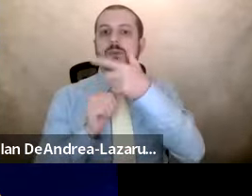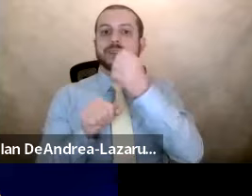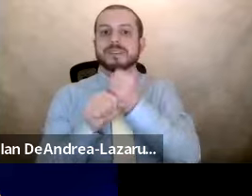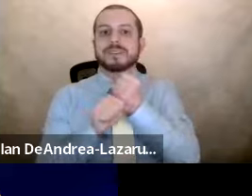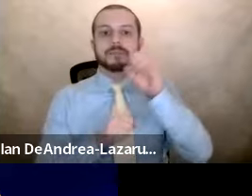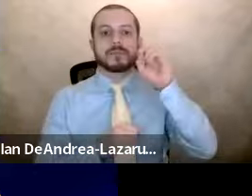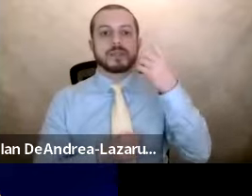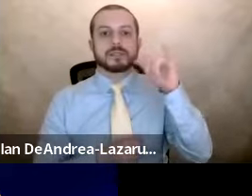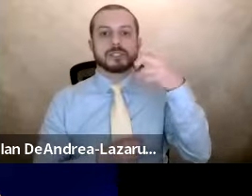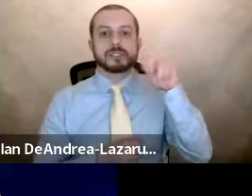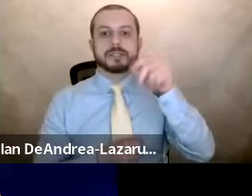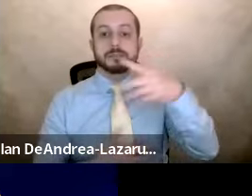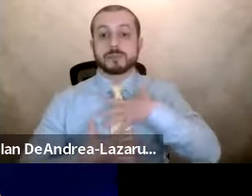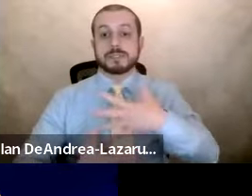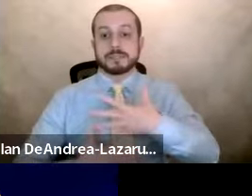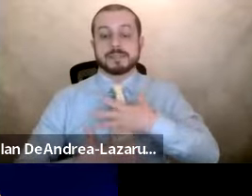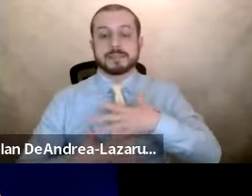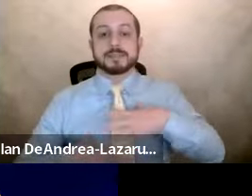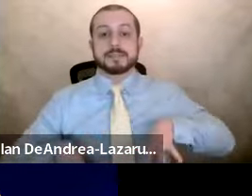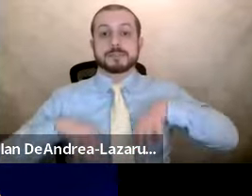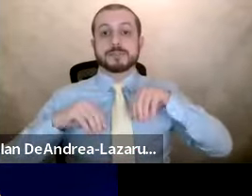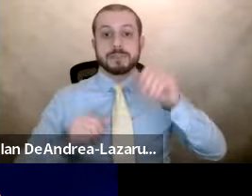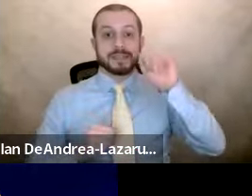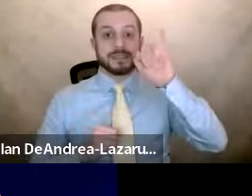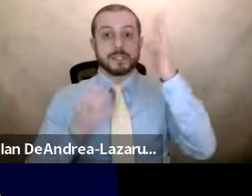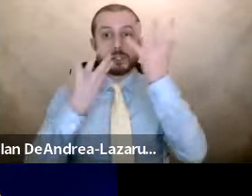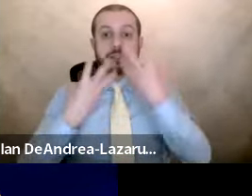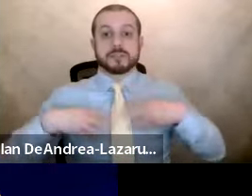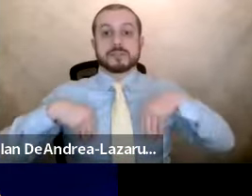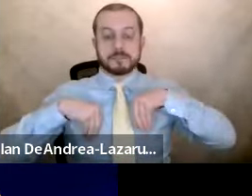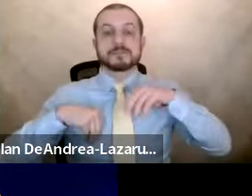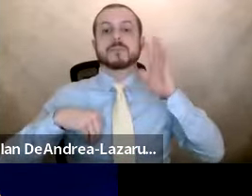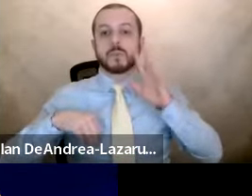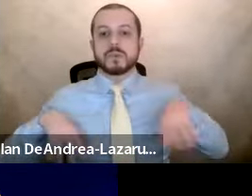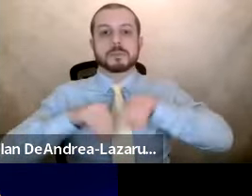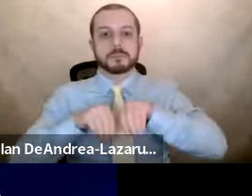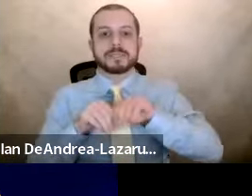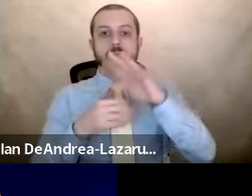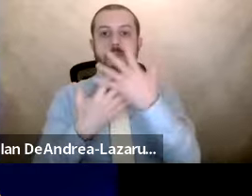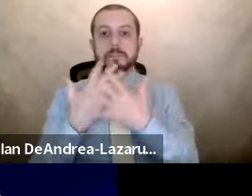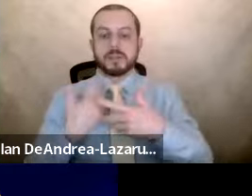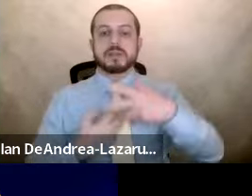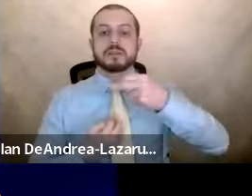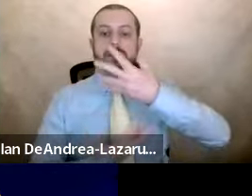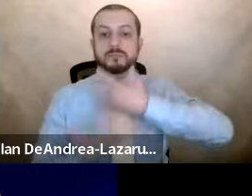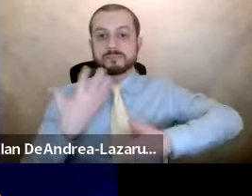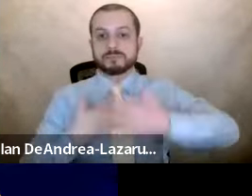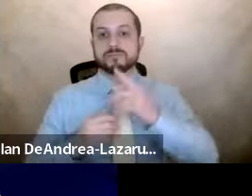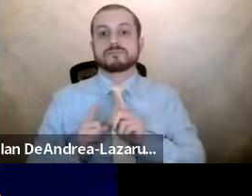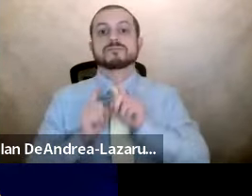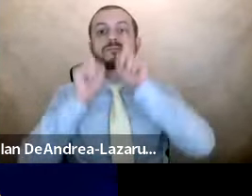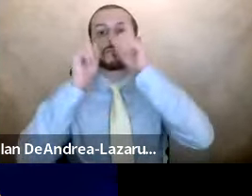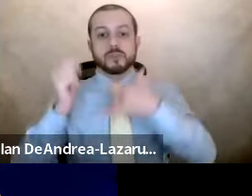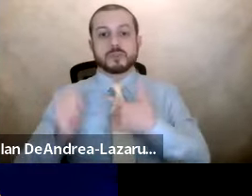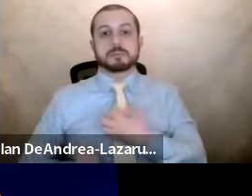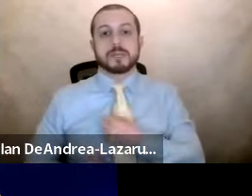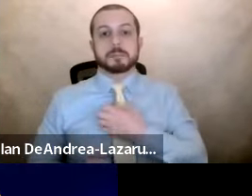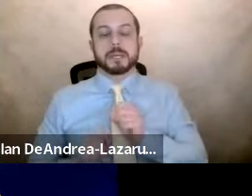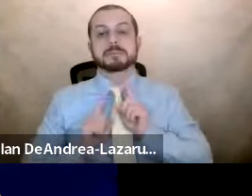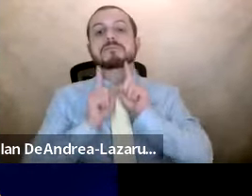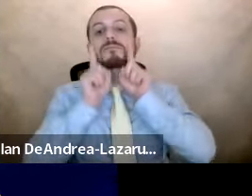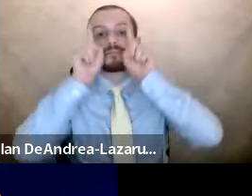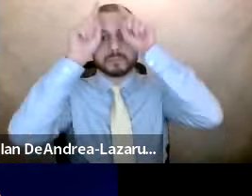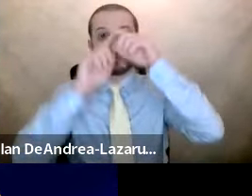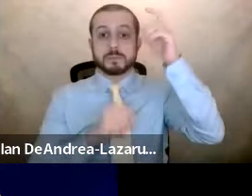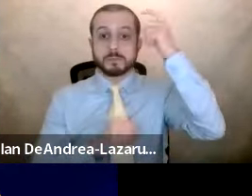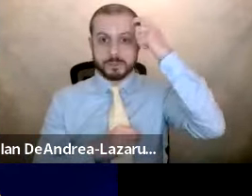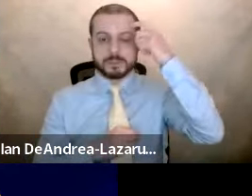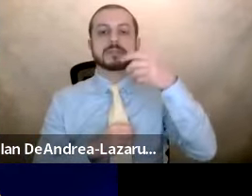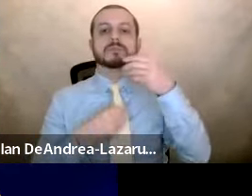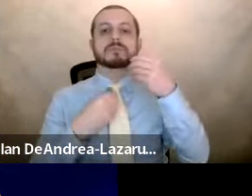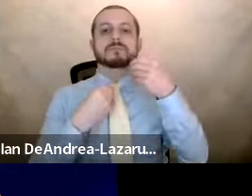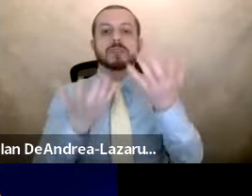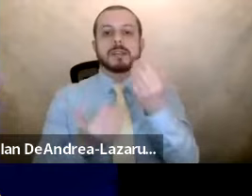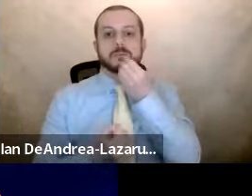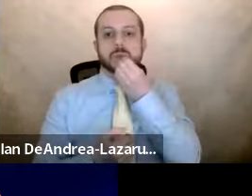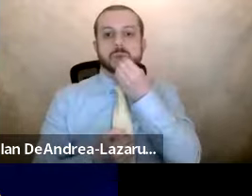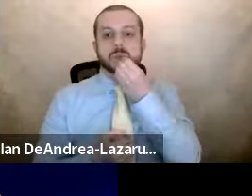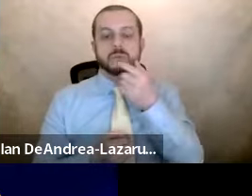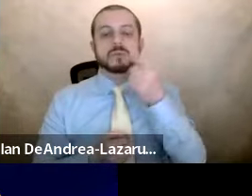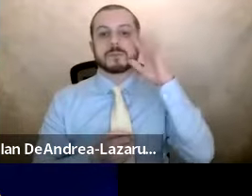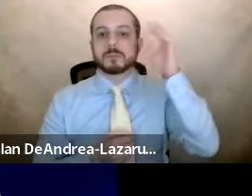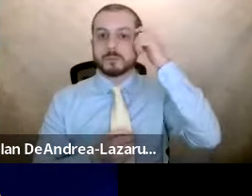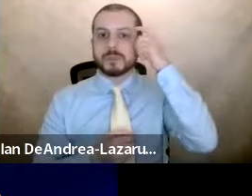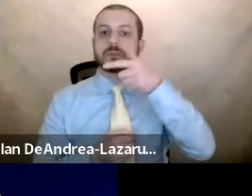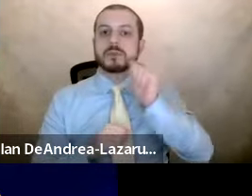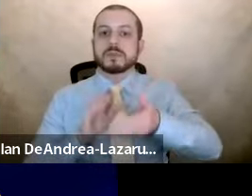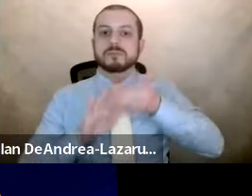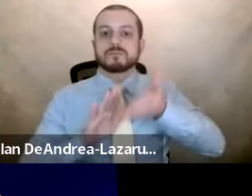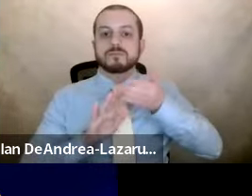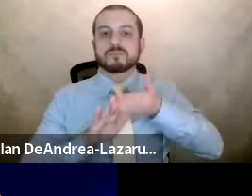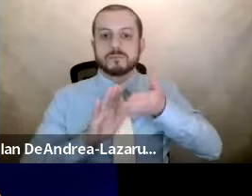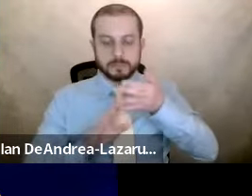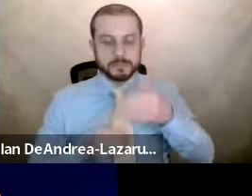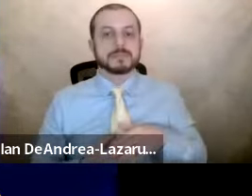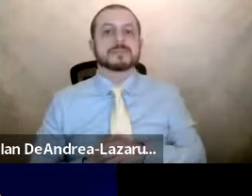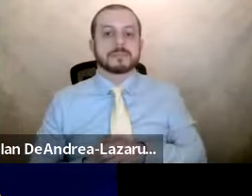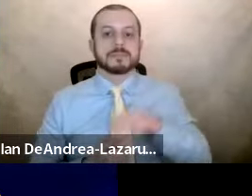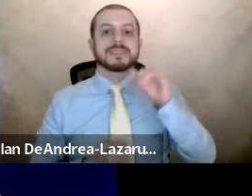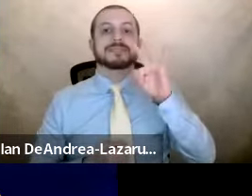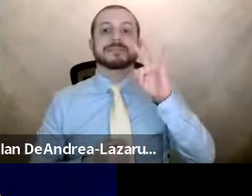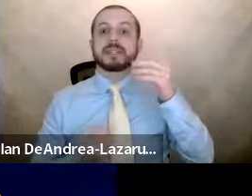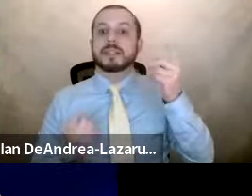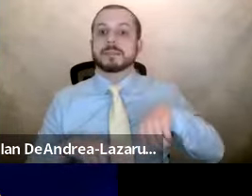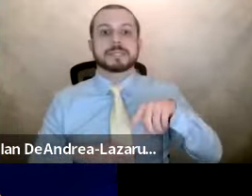So we'll start with a simple definition of stroke. A stroke happens any time your brain -- well, I should start by saying, your brain needs blood flow.